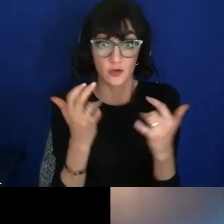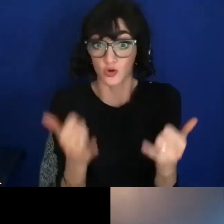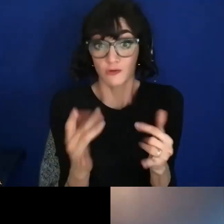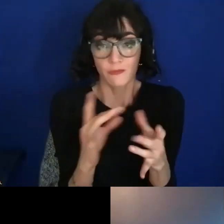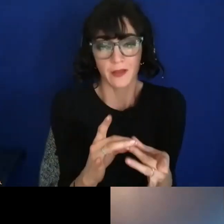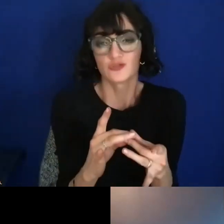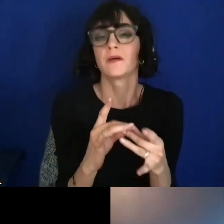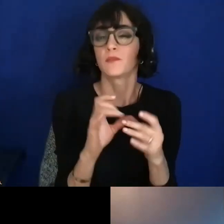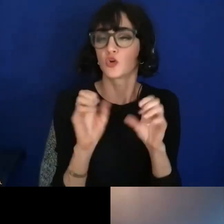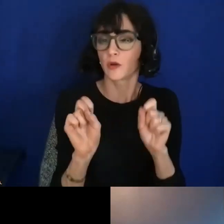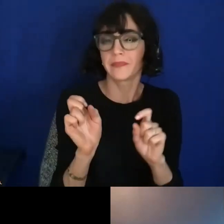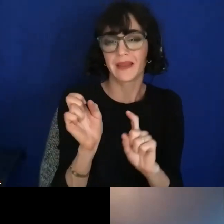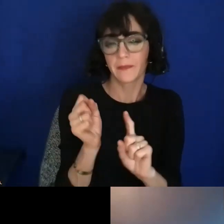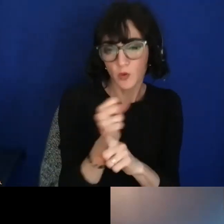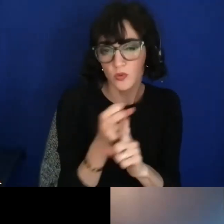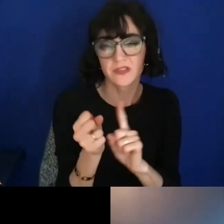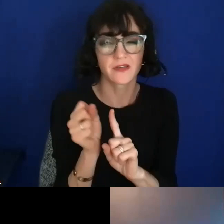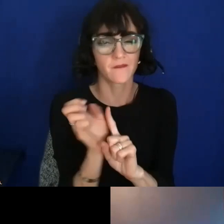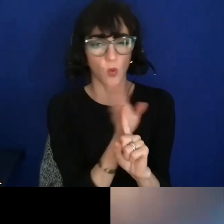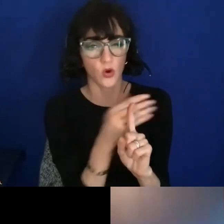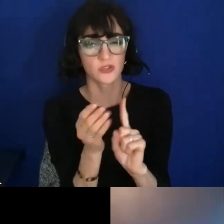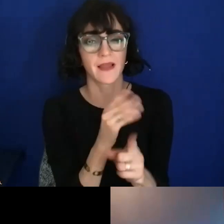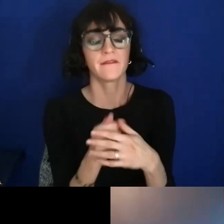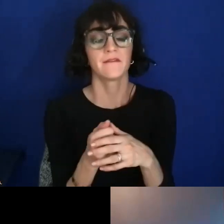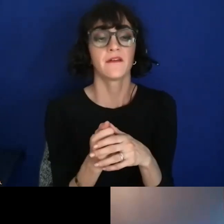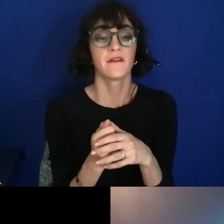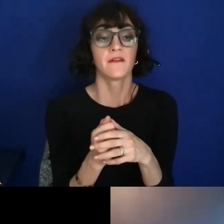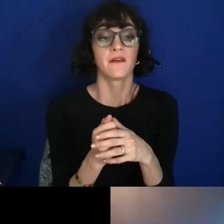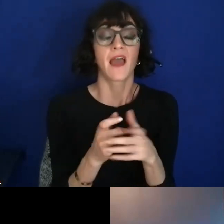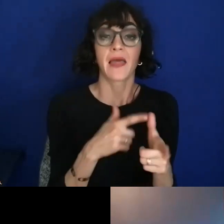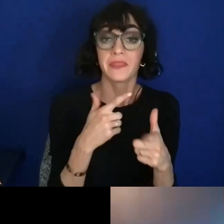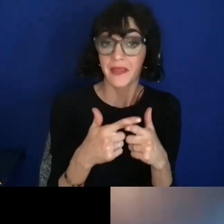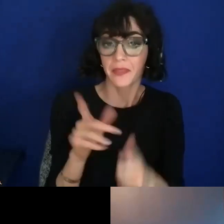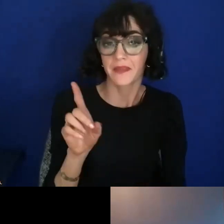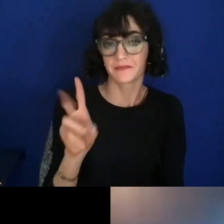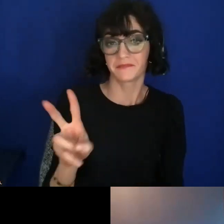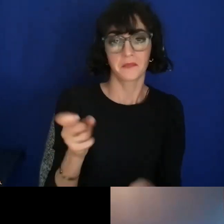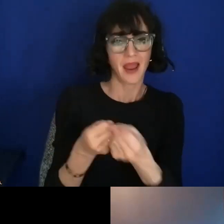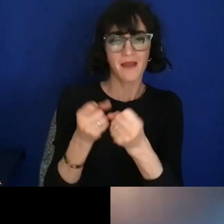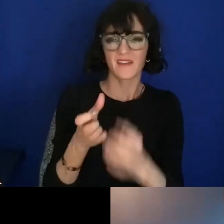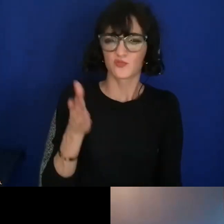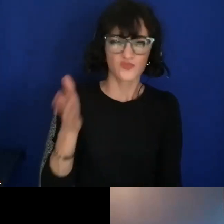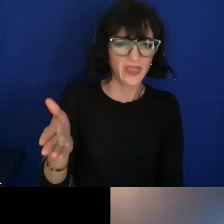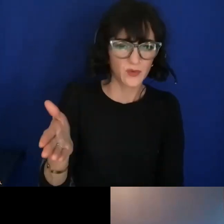coercive or abusive and then that DV Advocate is right there to offer that support and is